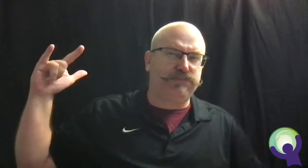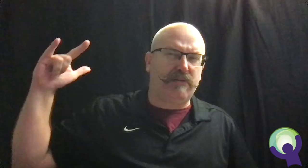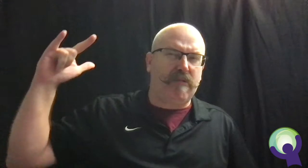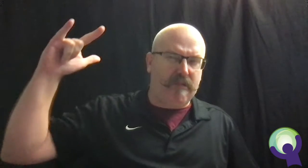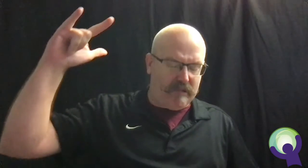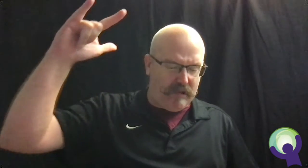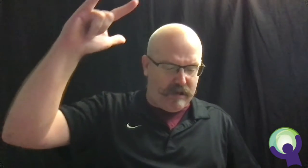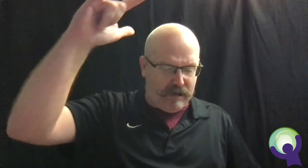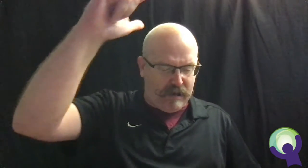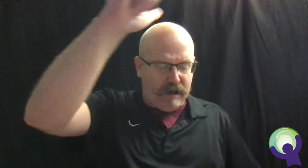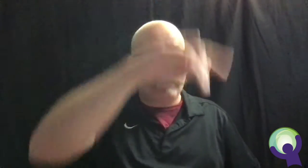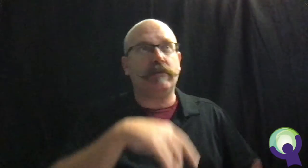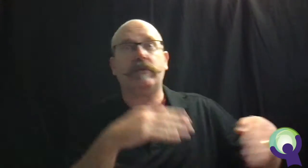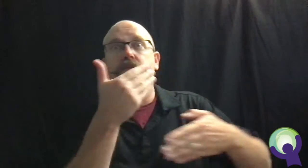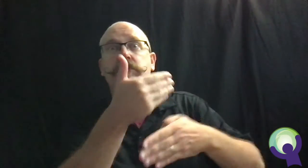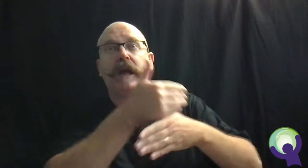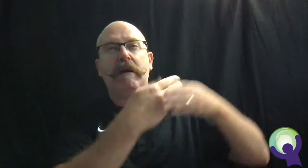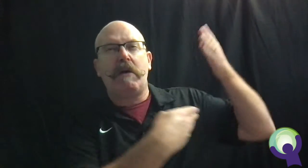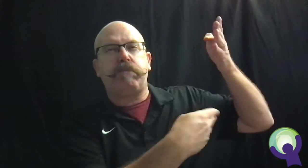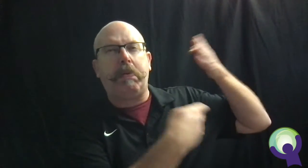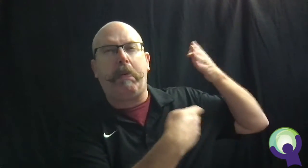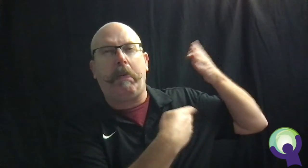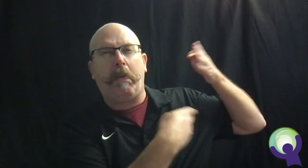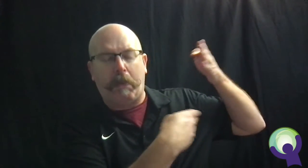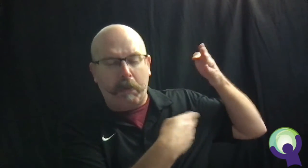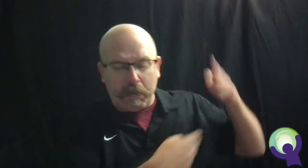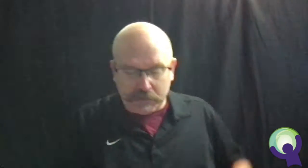Jets roar in, close to the windows.